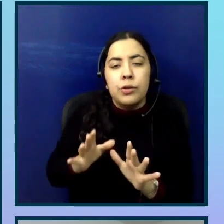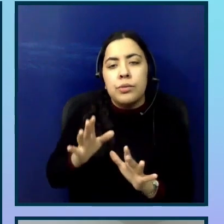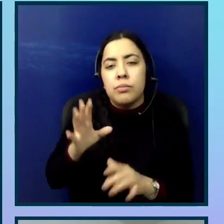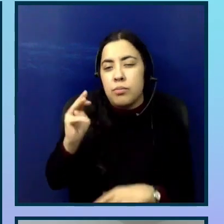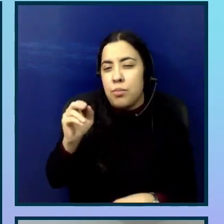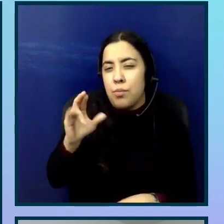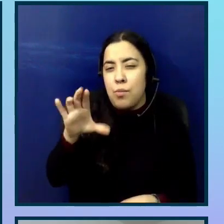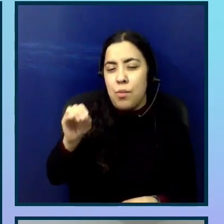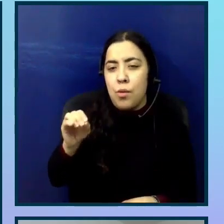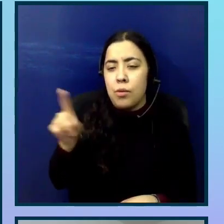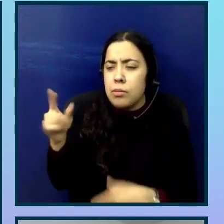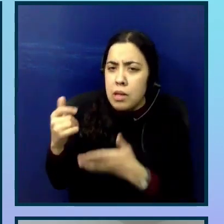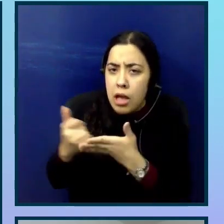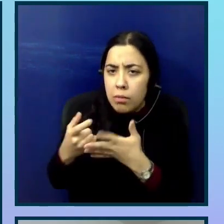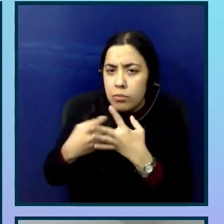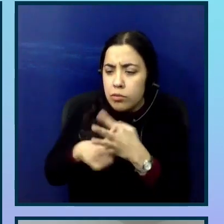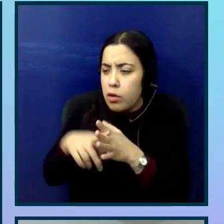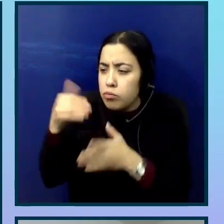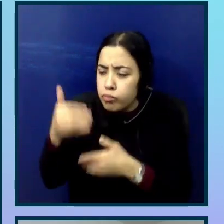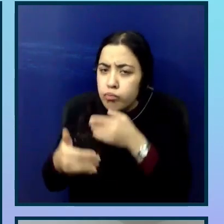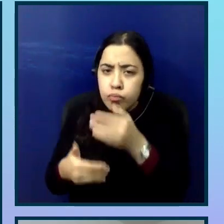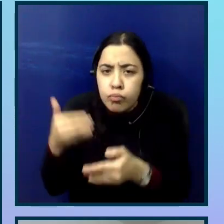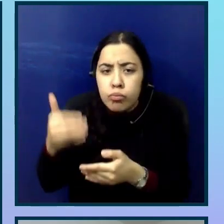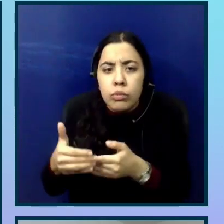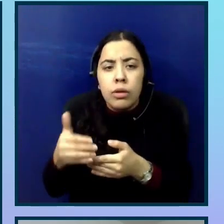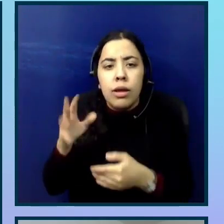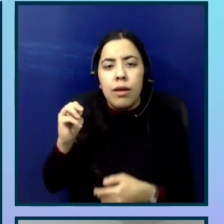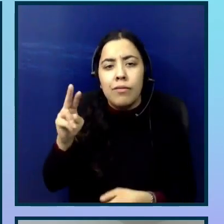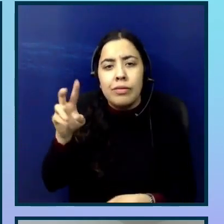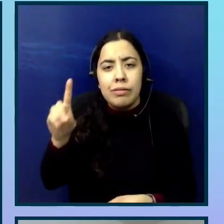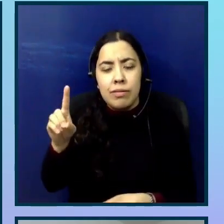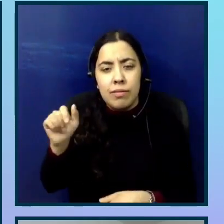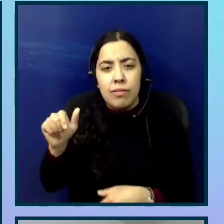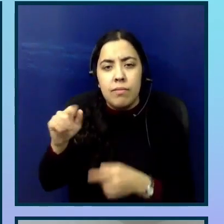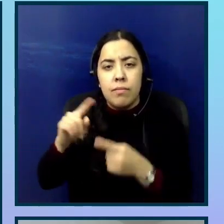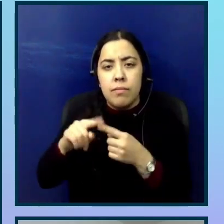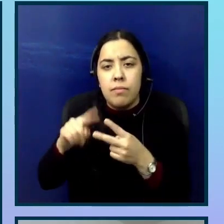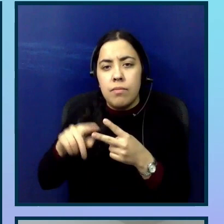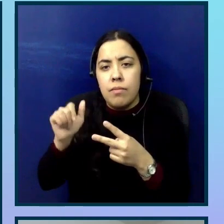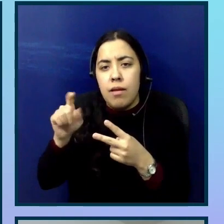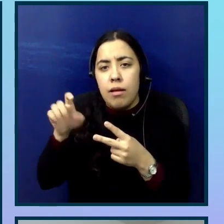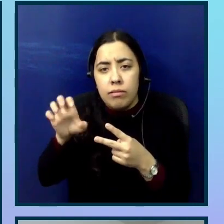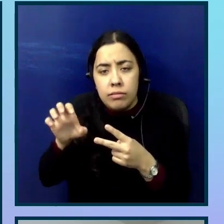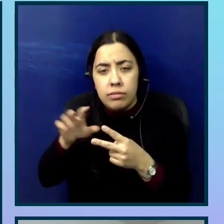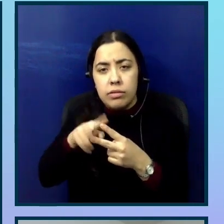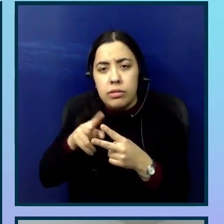using resources and tools like NVDA and axe and finished up his remaining work.